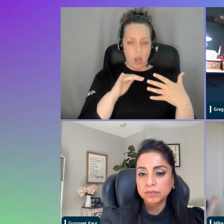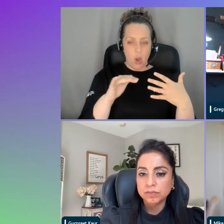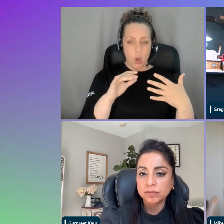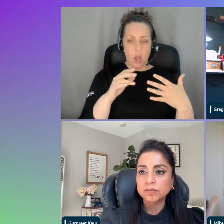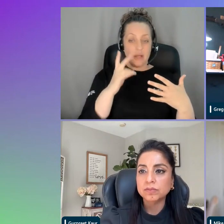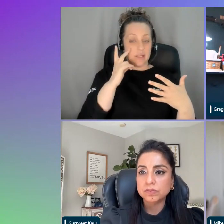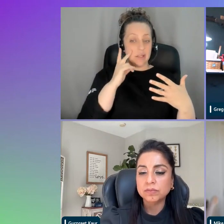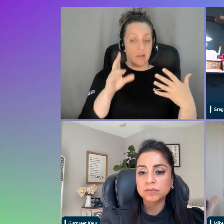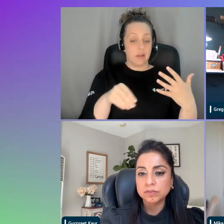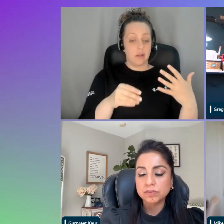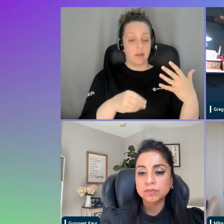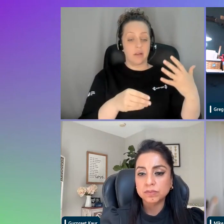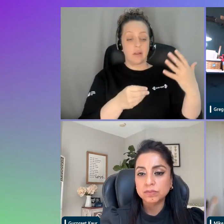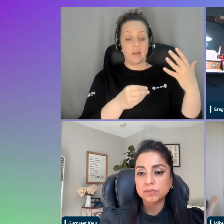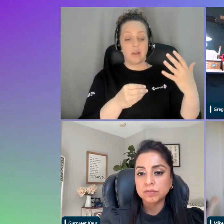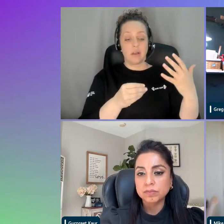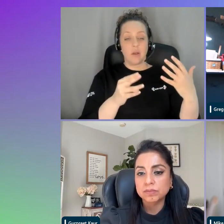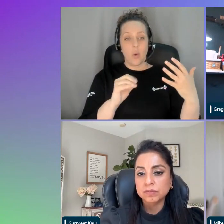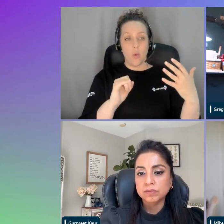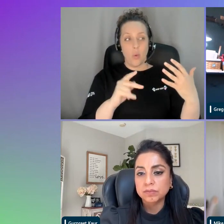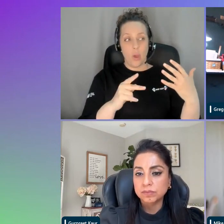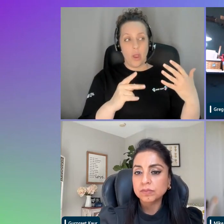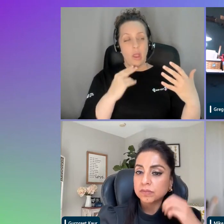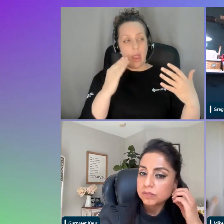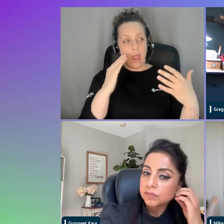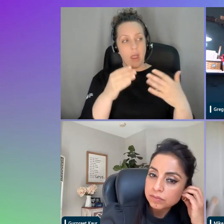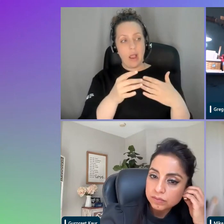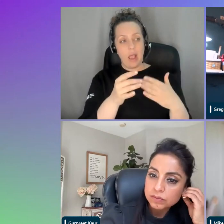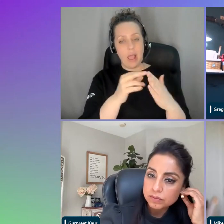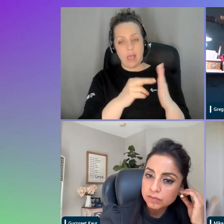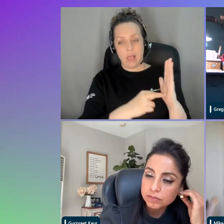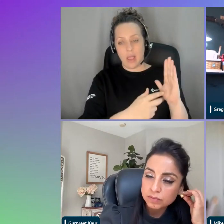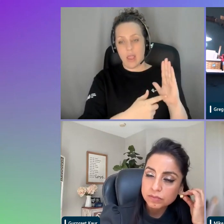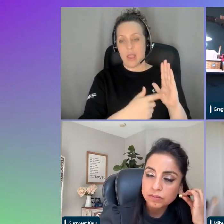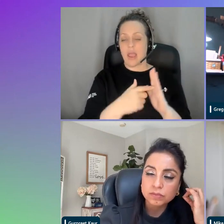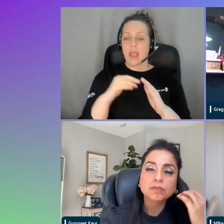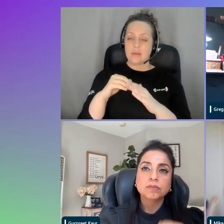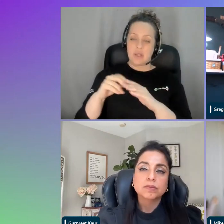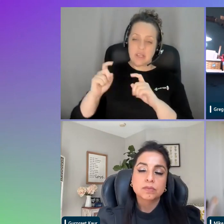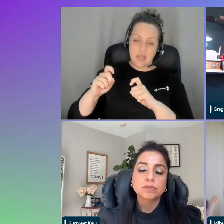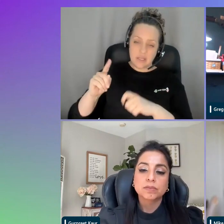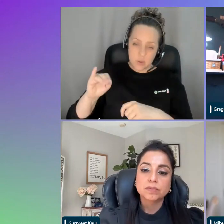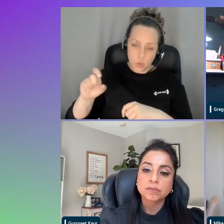to see more of, you know, experience with wcaG guidelines or accessibility testing tools or coding for accessibility as